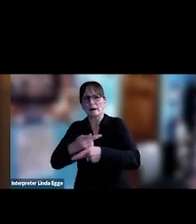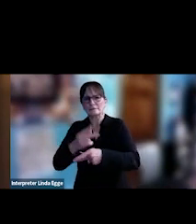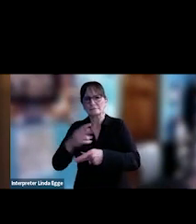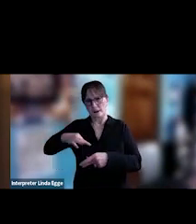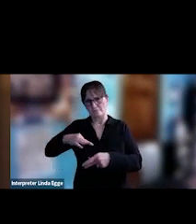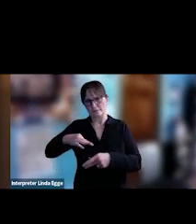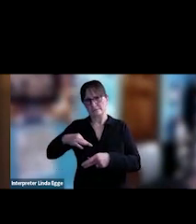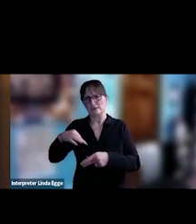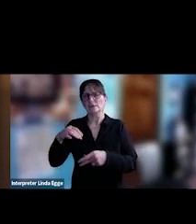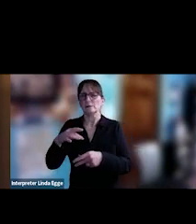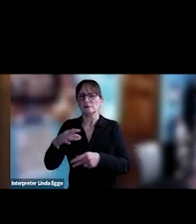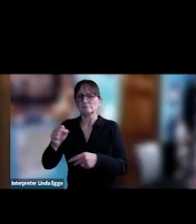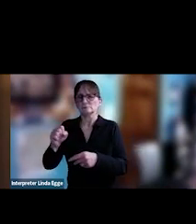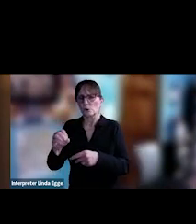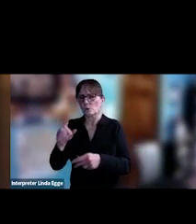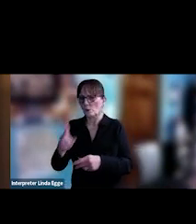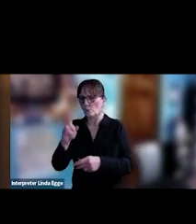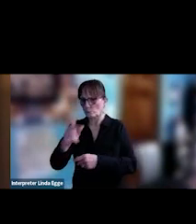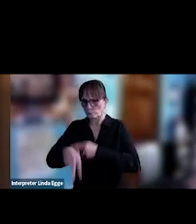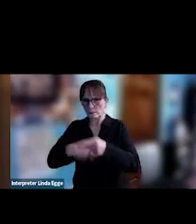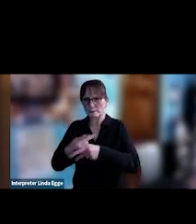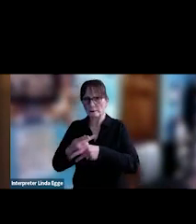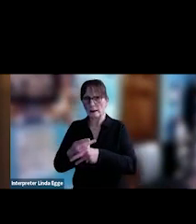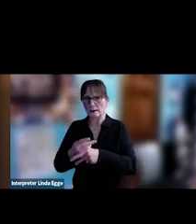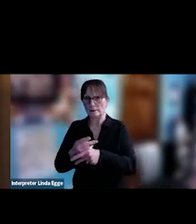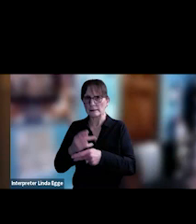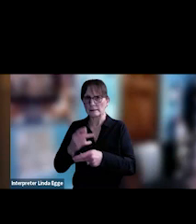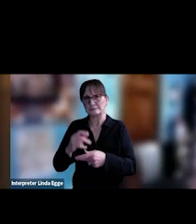So one kind is spousal benefits, a spouse